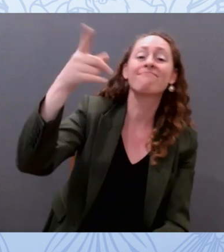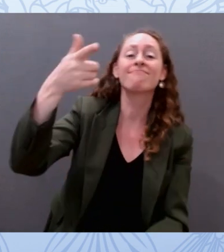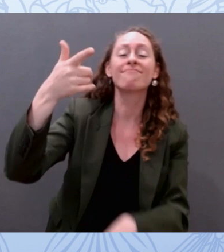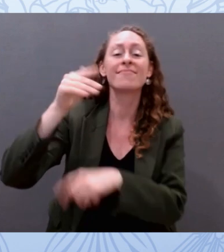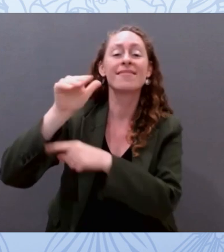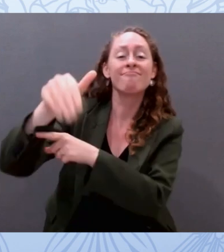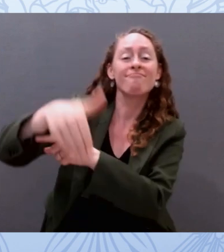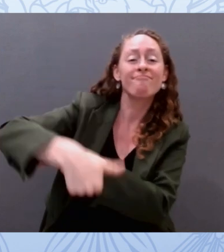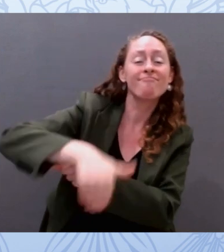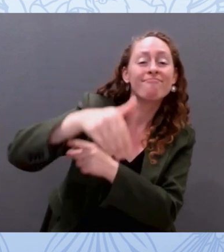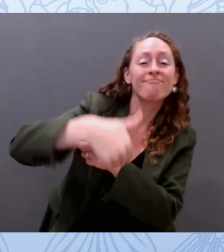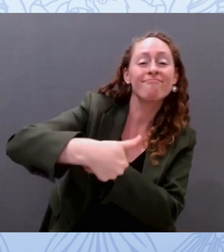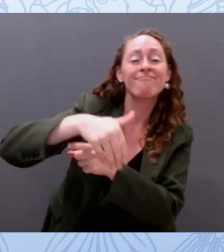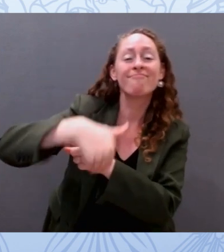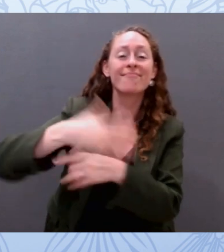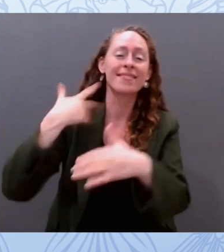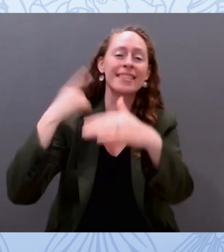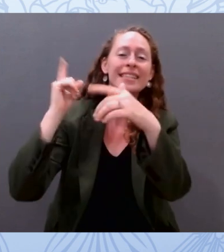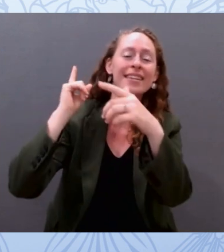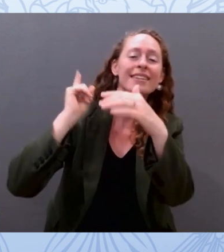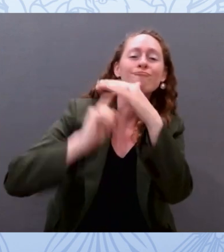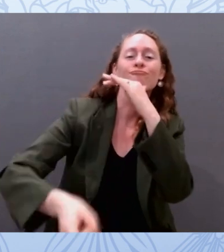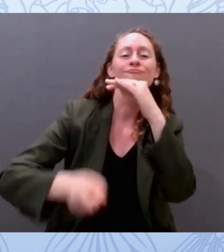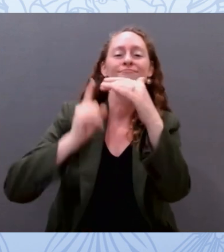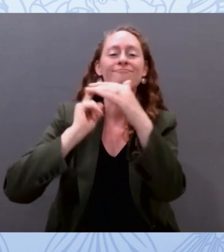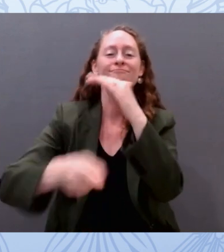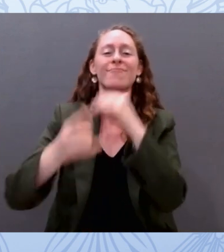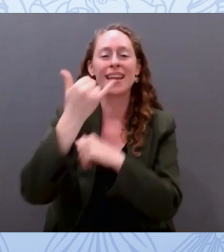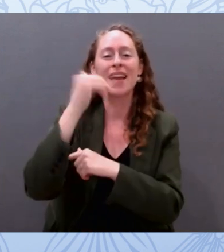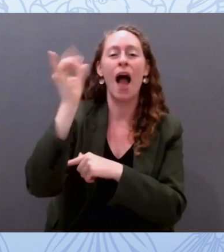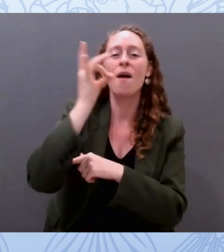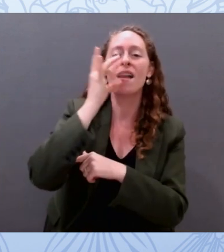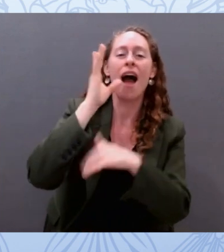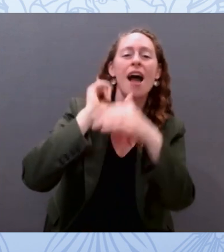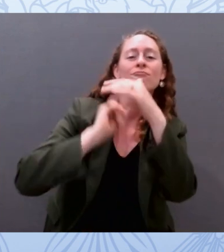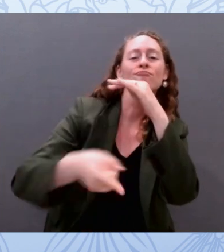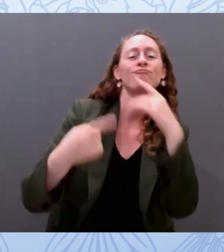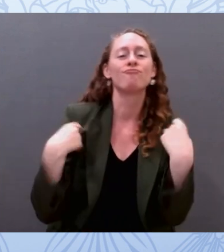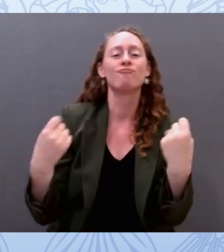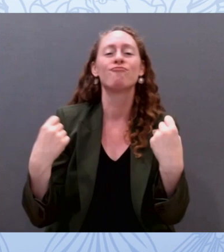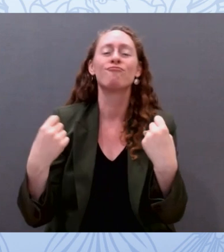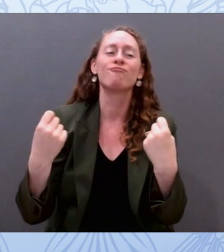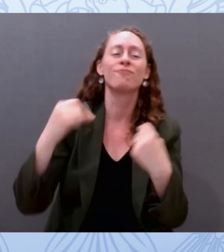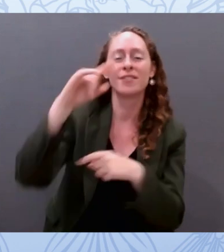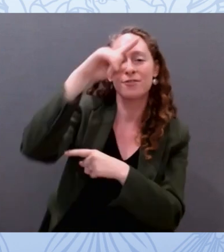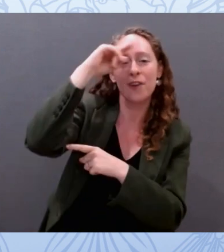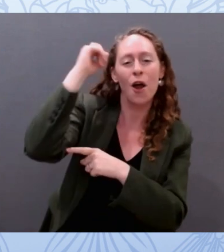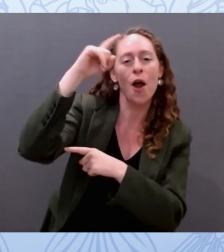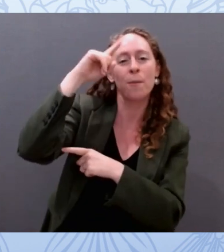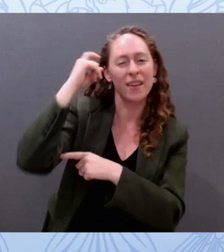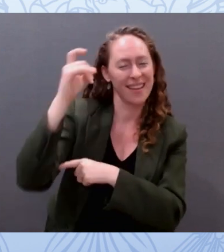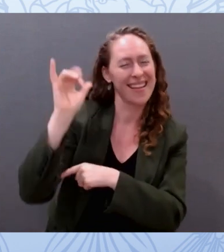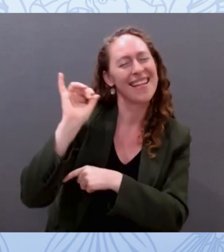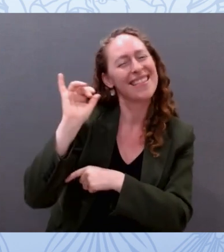And that's what made me who I am today. For the rest of your life,